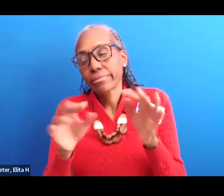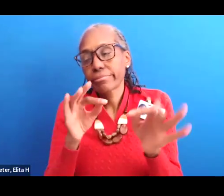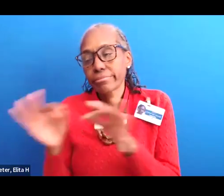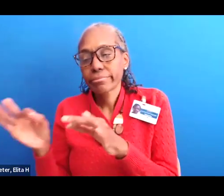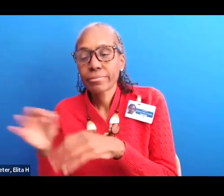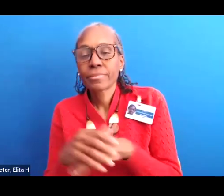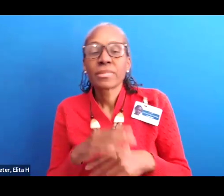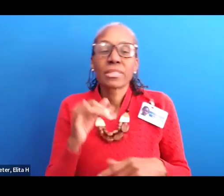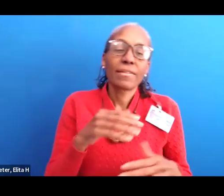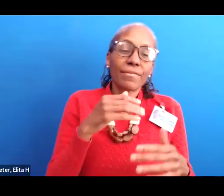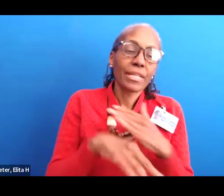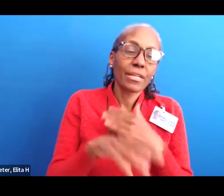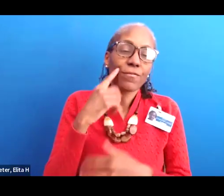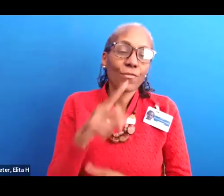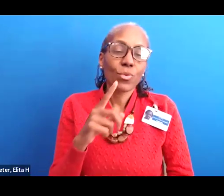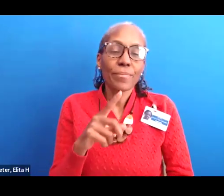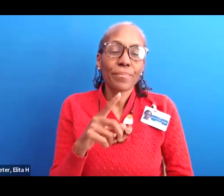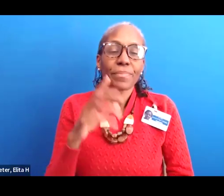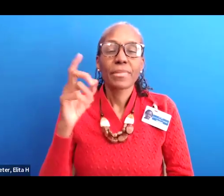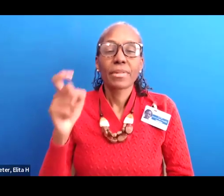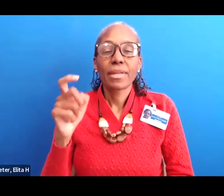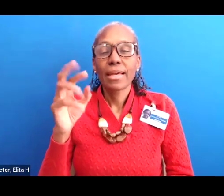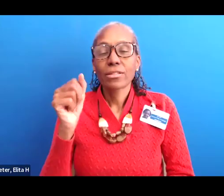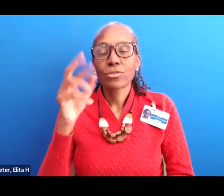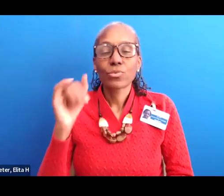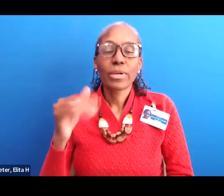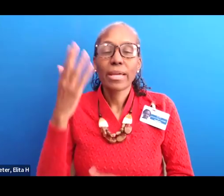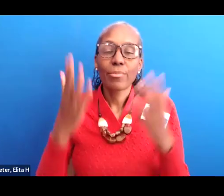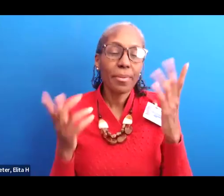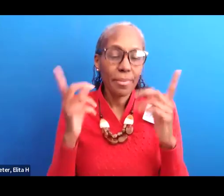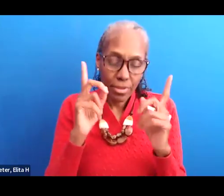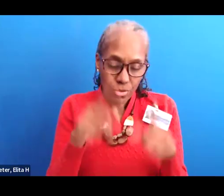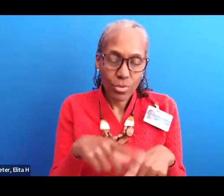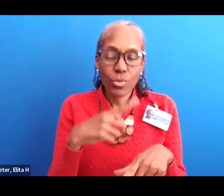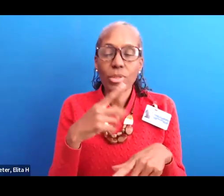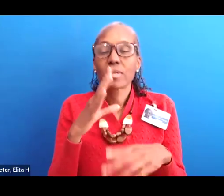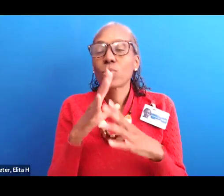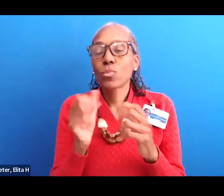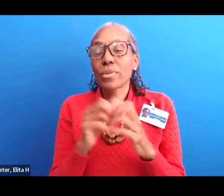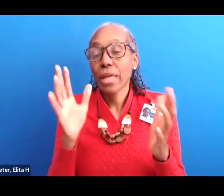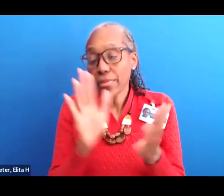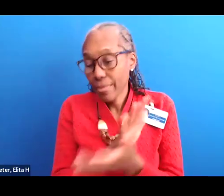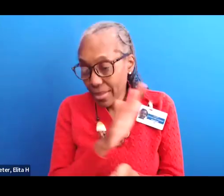If you go in for an x-ray or something, you probably have to tell them, but whip out that piece of paper, take a highlighter,